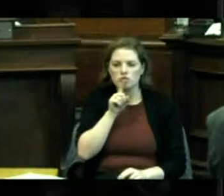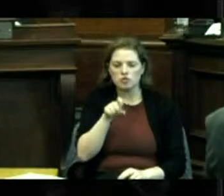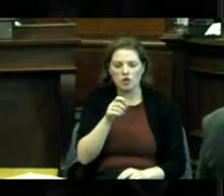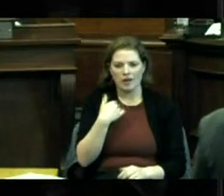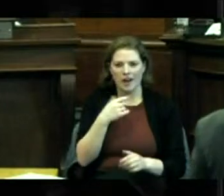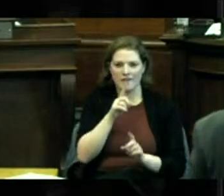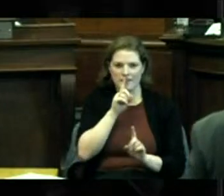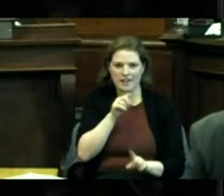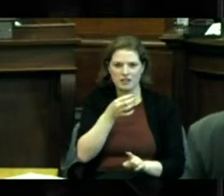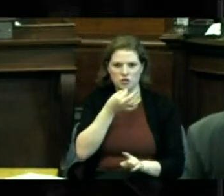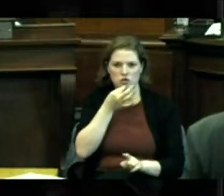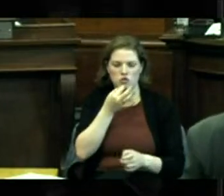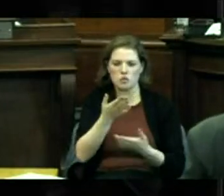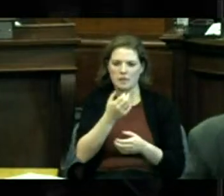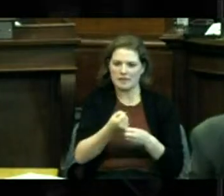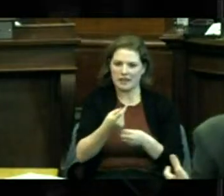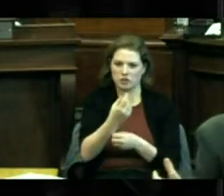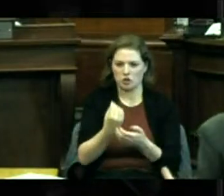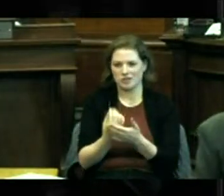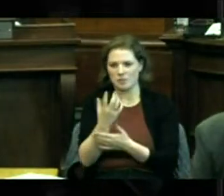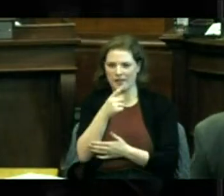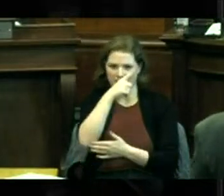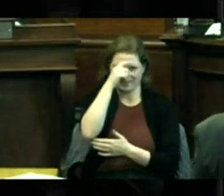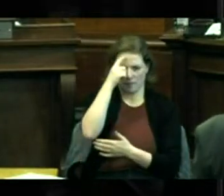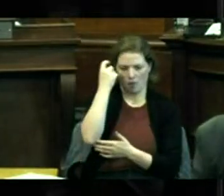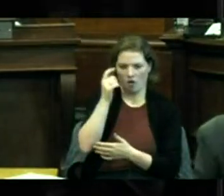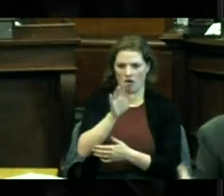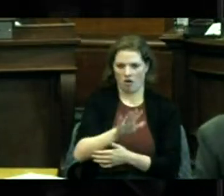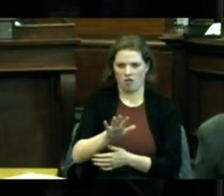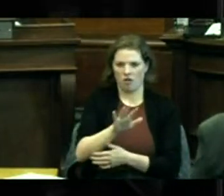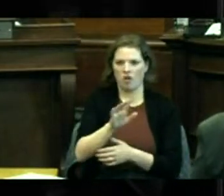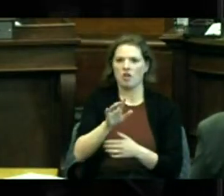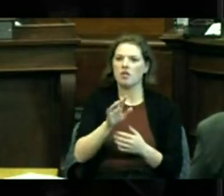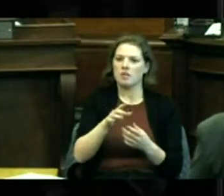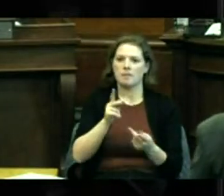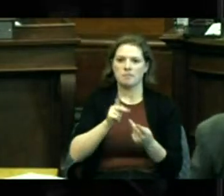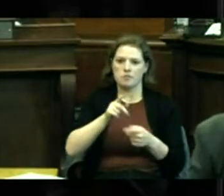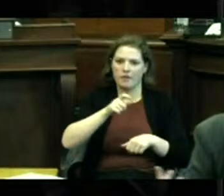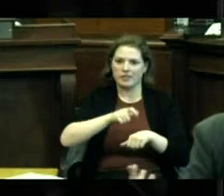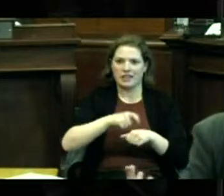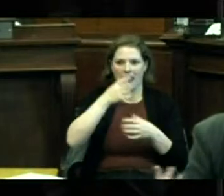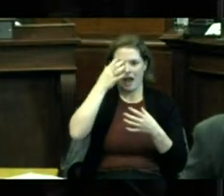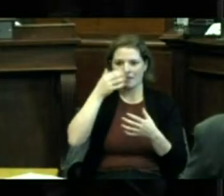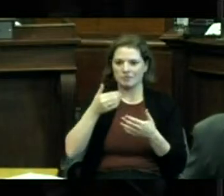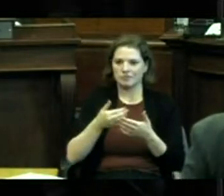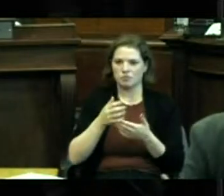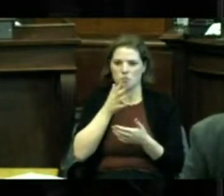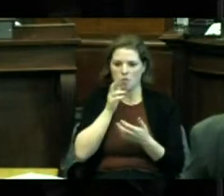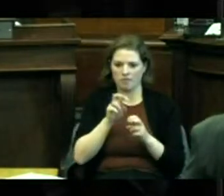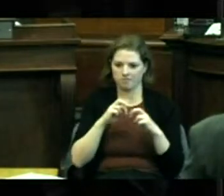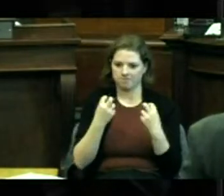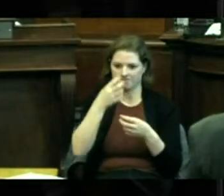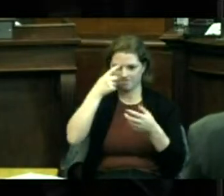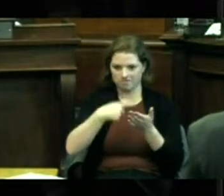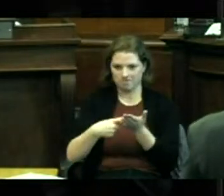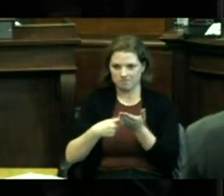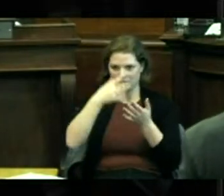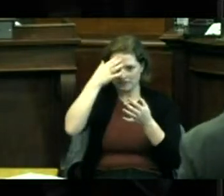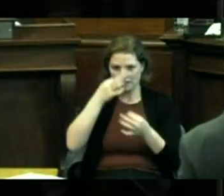on corrosion control to determine whether we need orthophosphate. We should have answers for that. Hopefully in the spring or summer of next